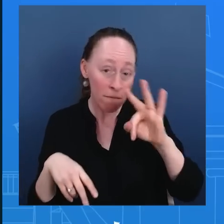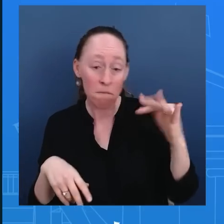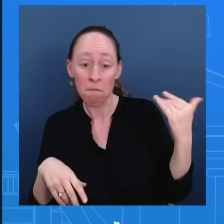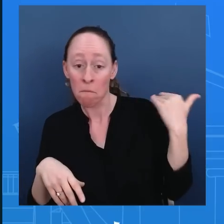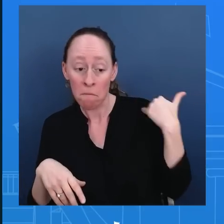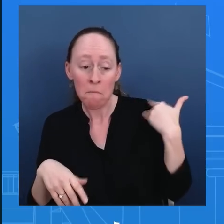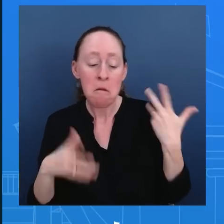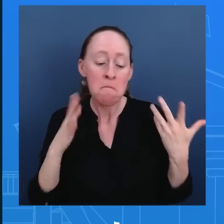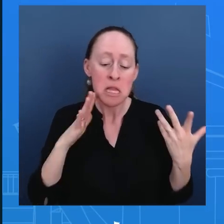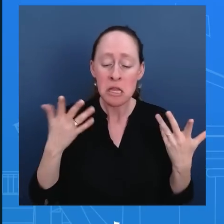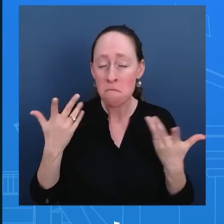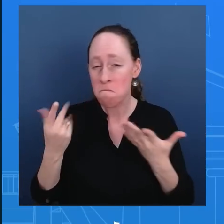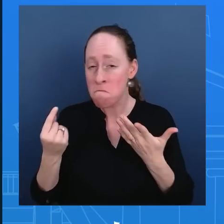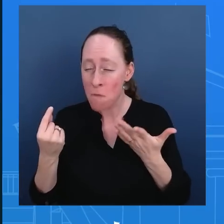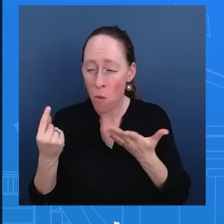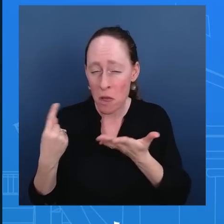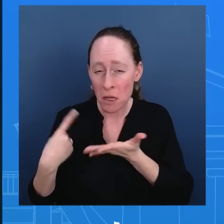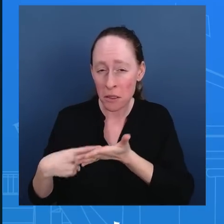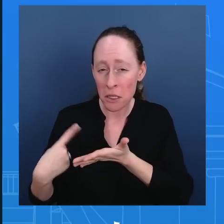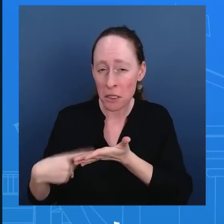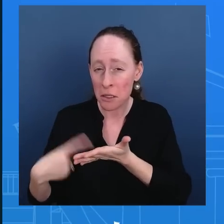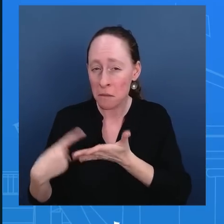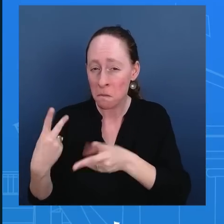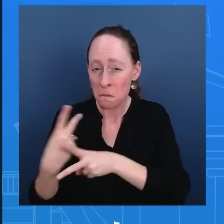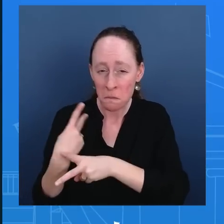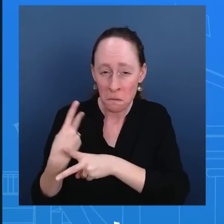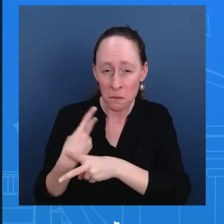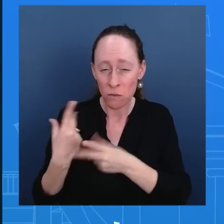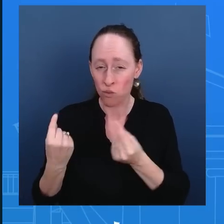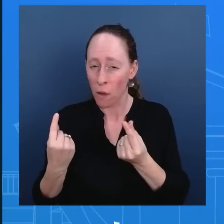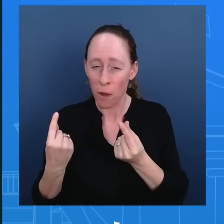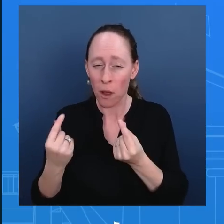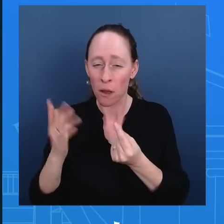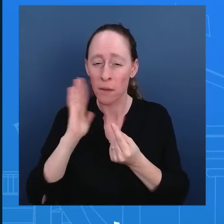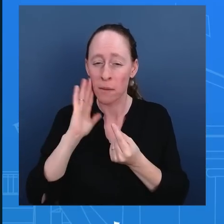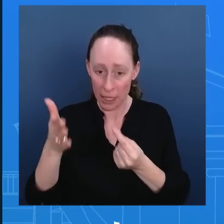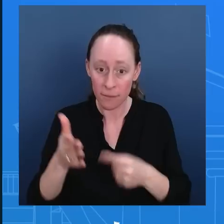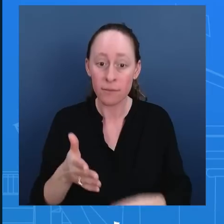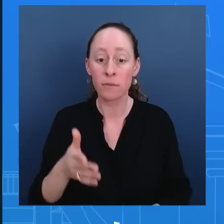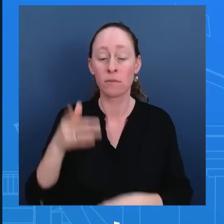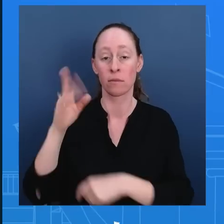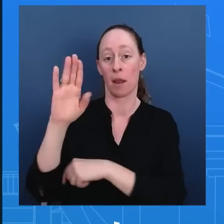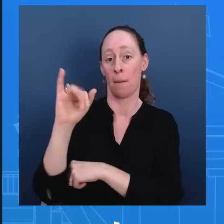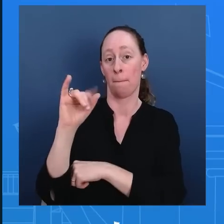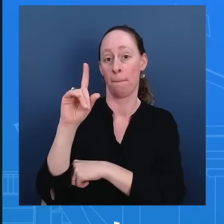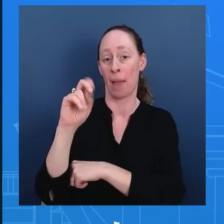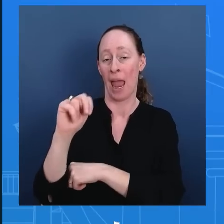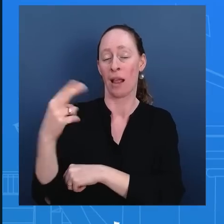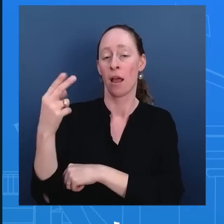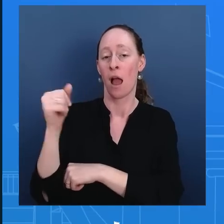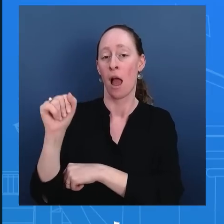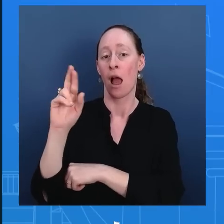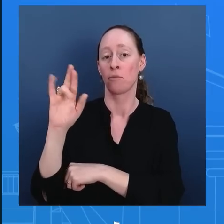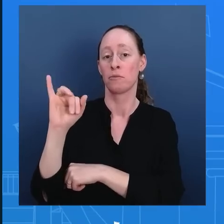And so, a critical tenet of the Biden-Harris administration policy as it relates to -- to -- towards Cuba